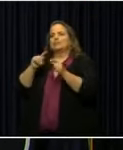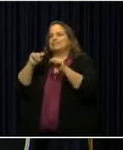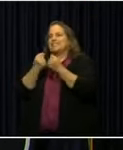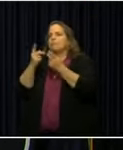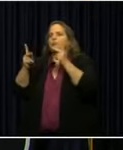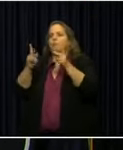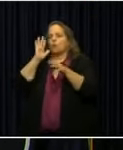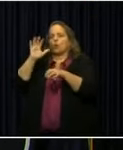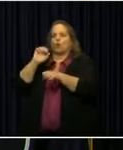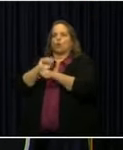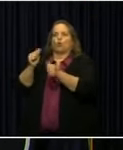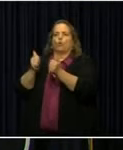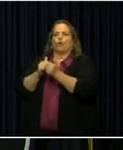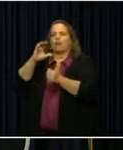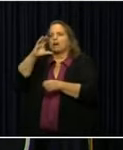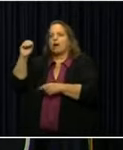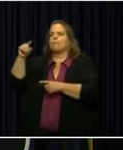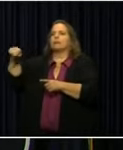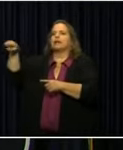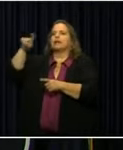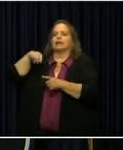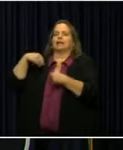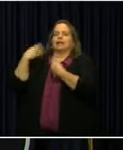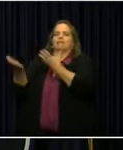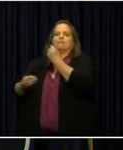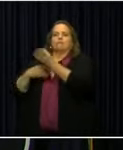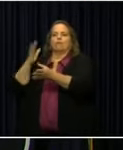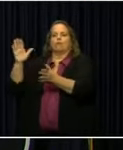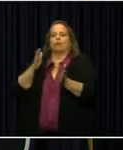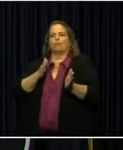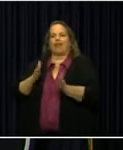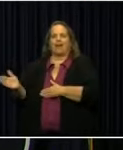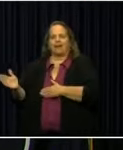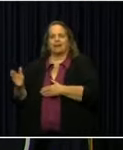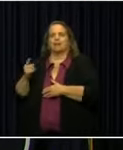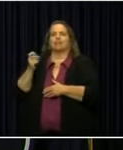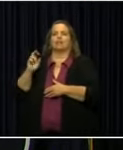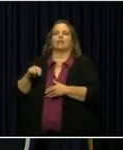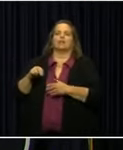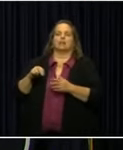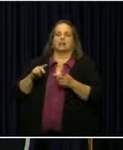AND IT WILL BE IN A COUPLE OTHER